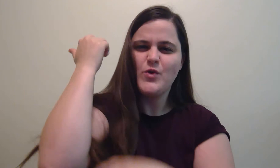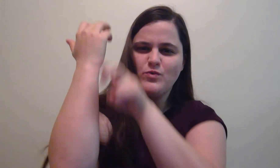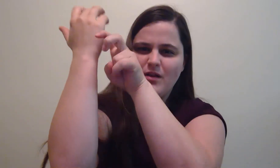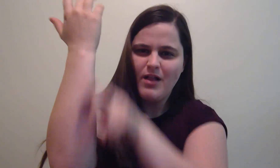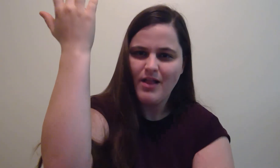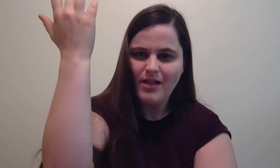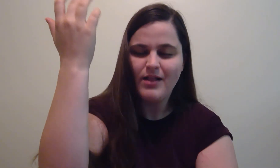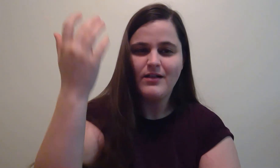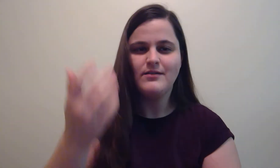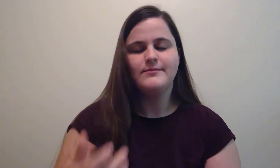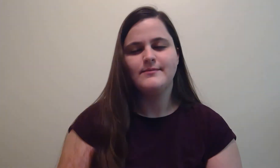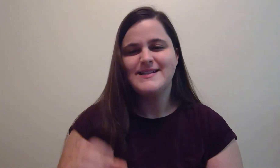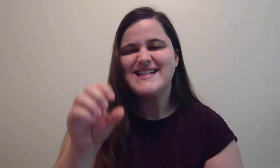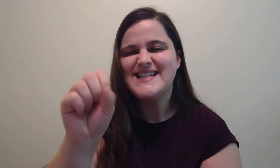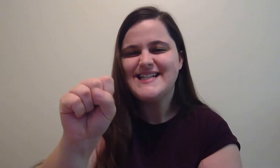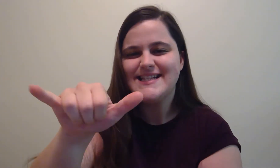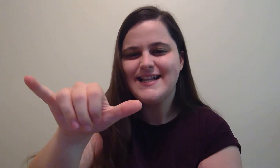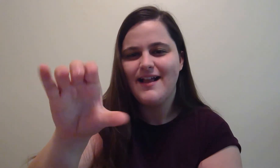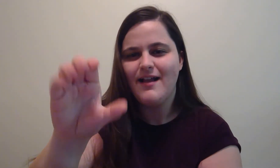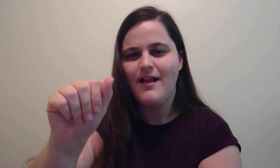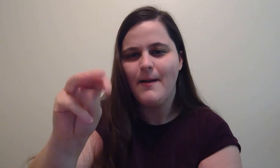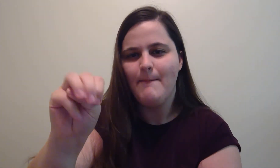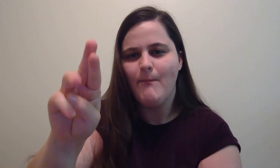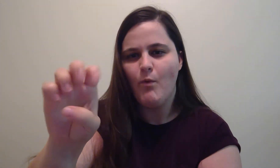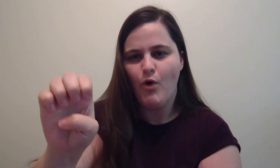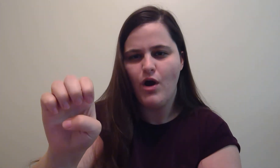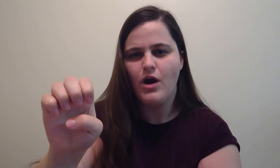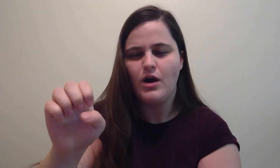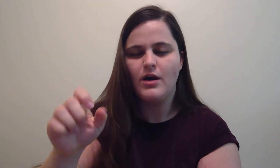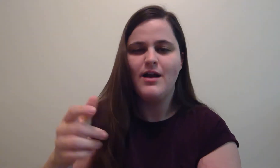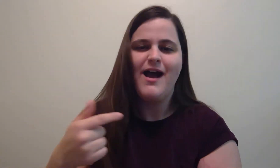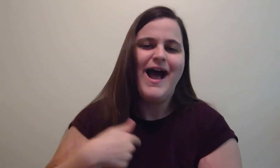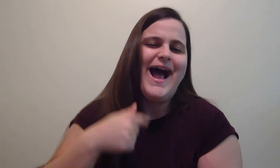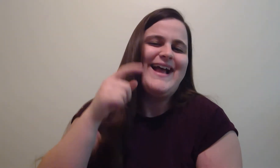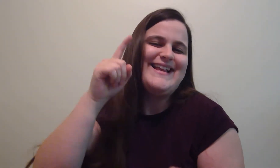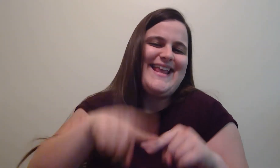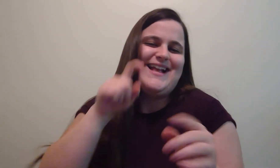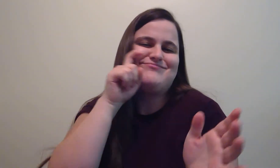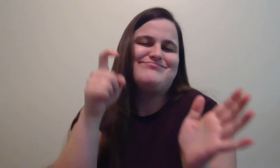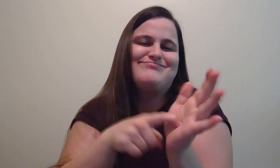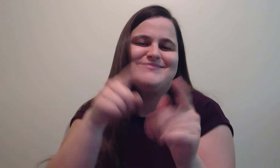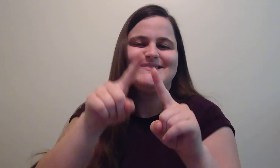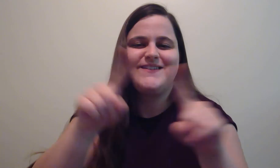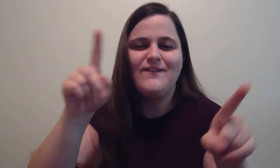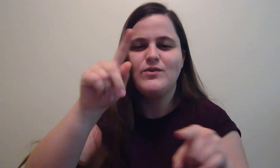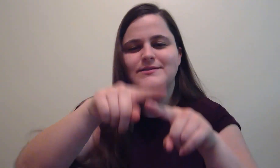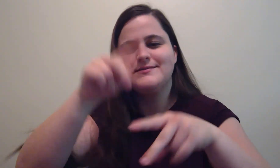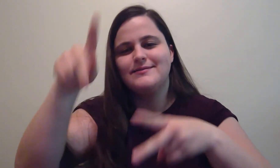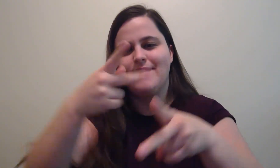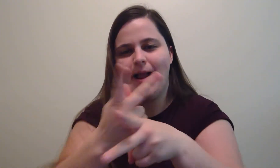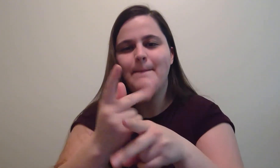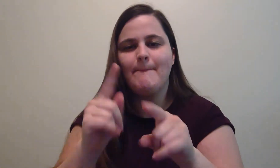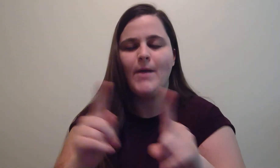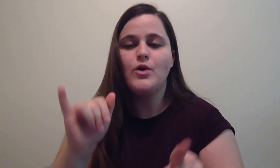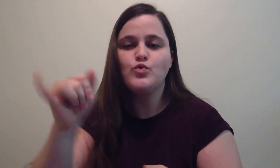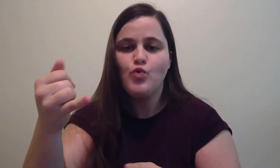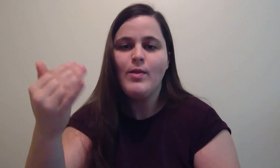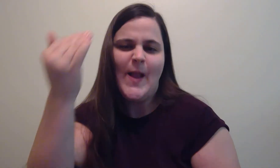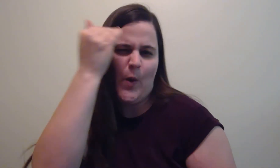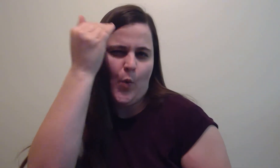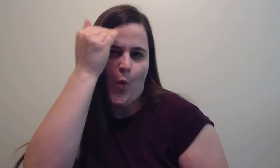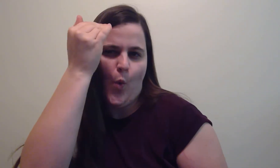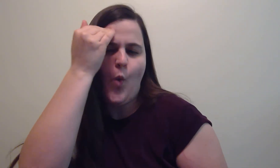a sycamore tree. Not that I could tell a sycamore from a Maple or Birch for that matter, but Juli, of course,